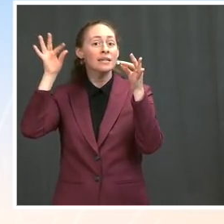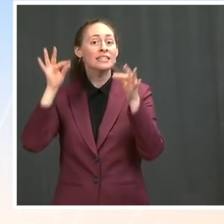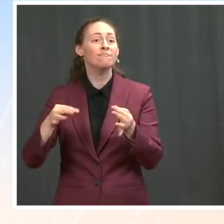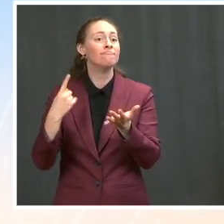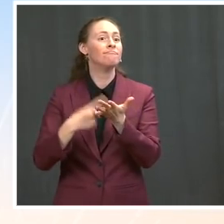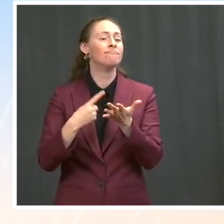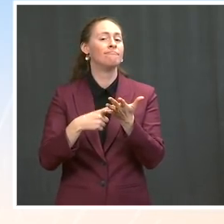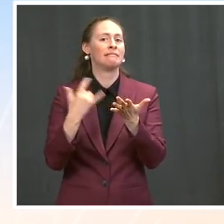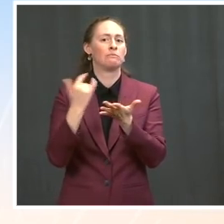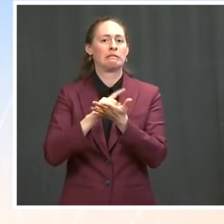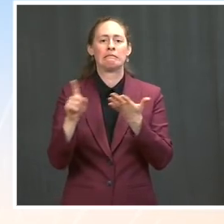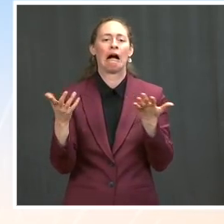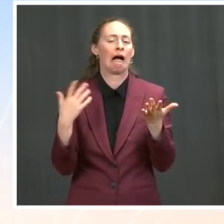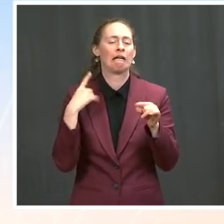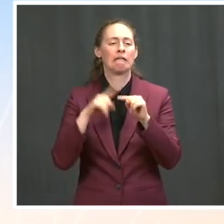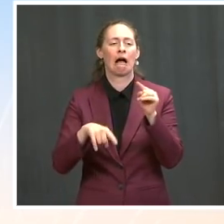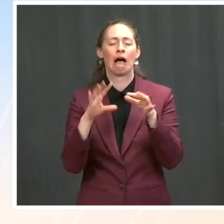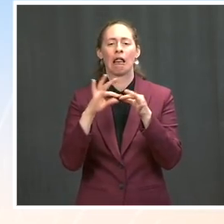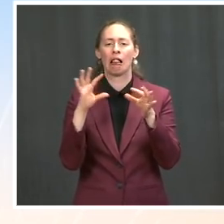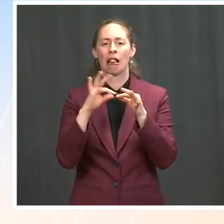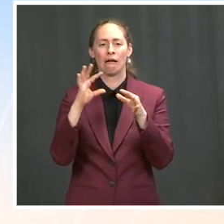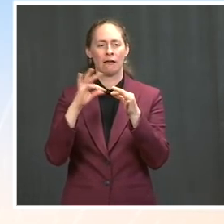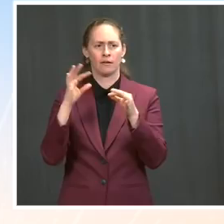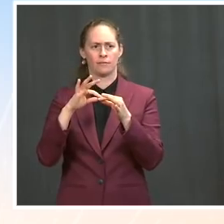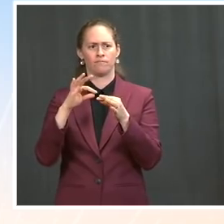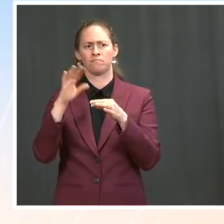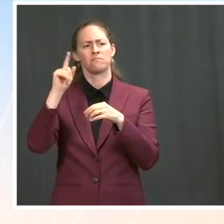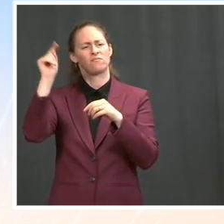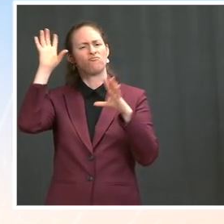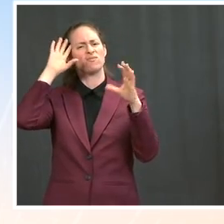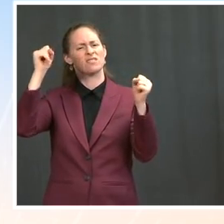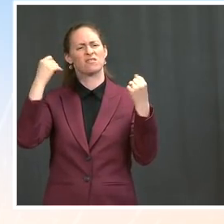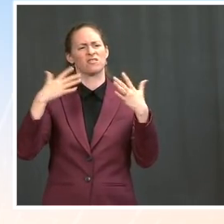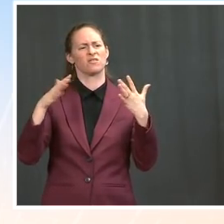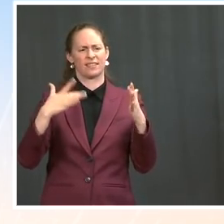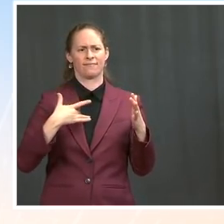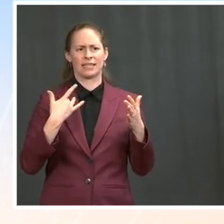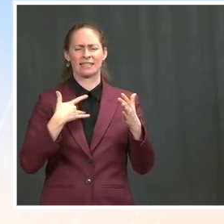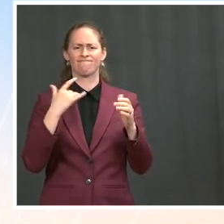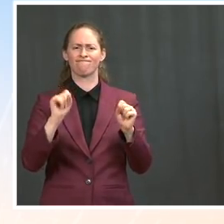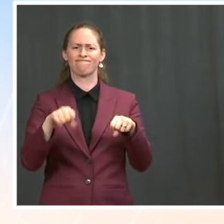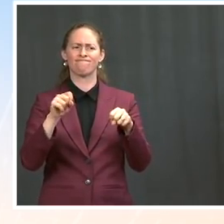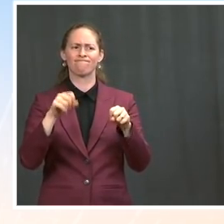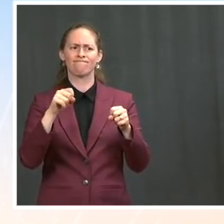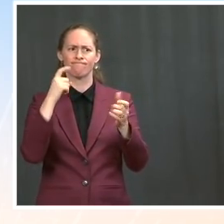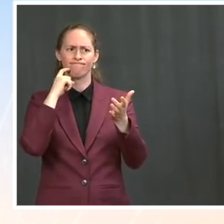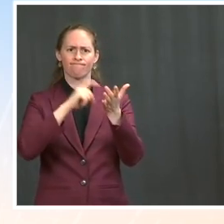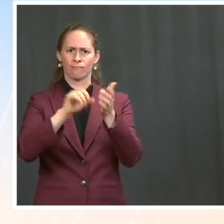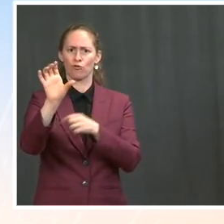But it is an area where the President feels a lot -- a great deal of the crime we're seeing is a result of gun violence.